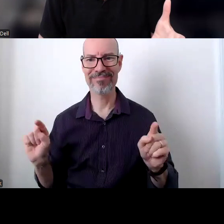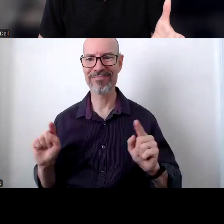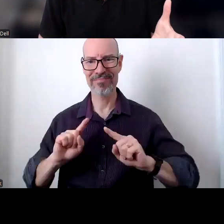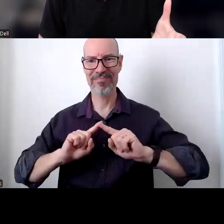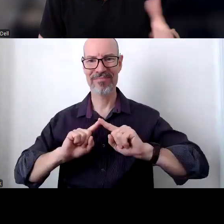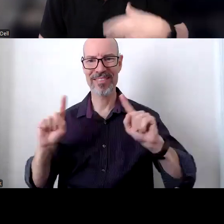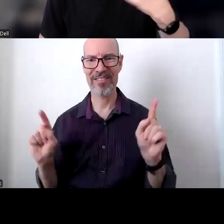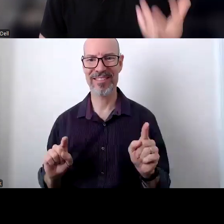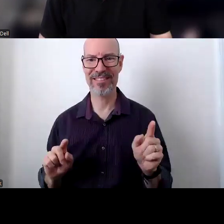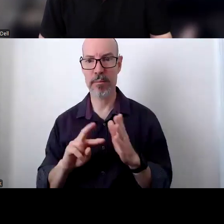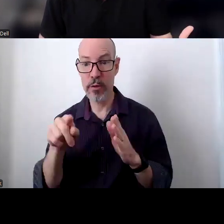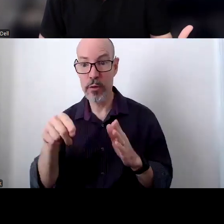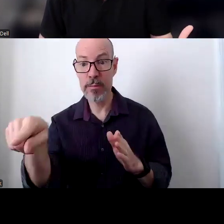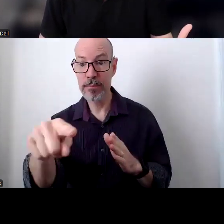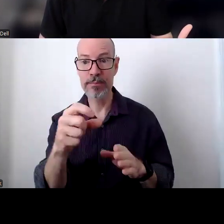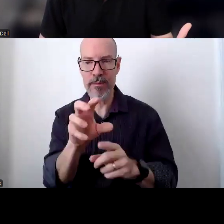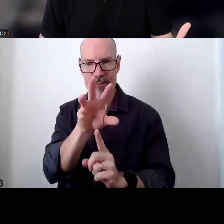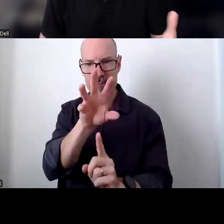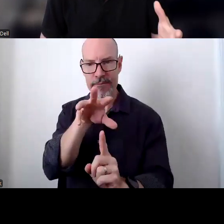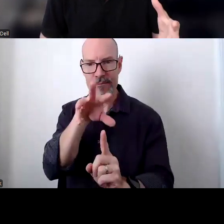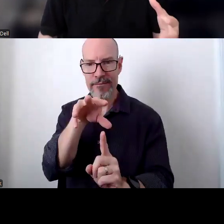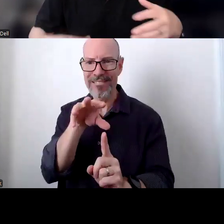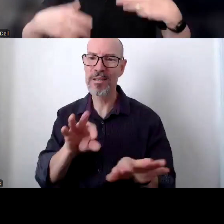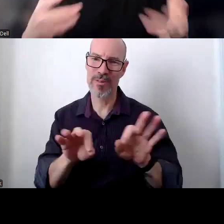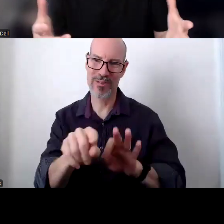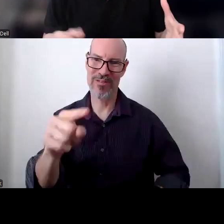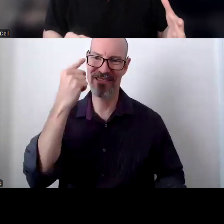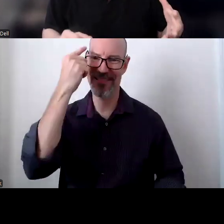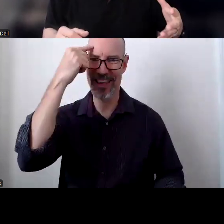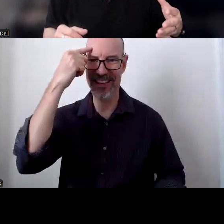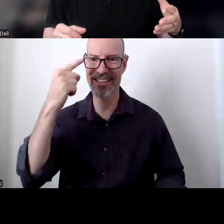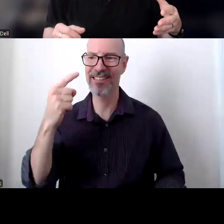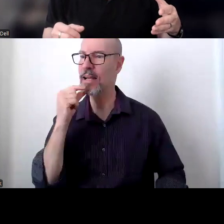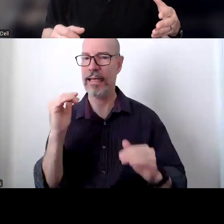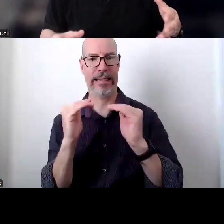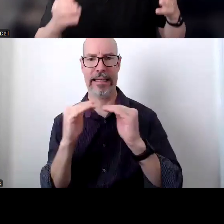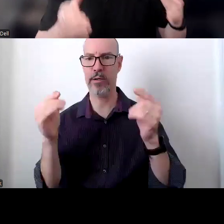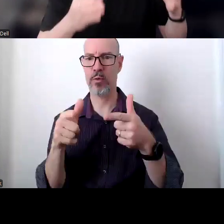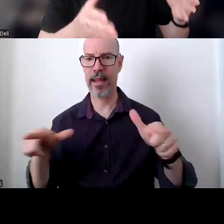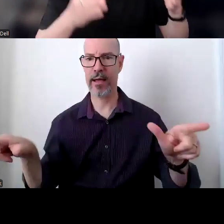you have to keep in mind when you're producing accessible You have to think about those It doesn't mean the